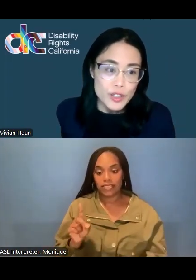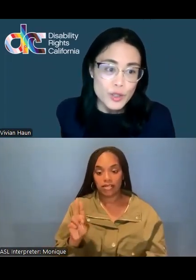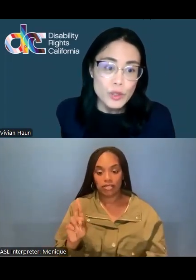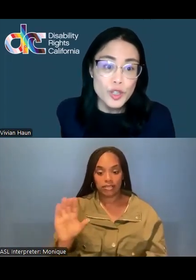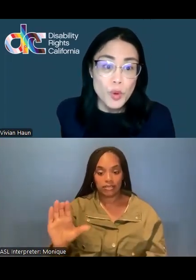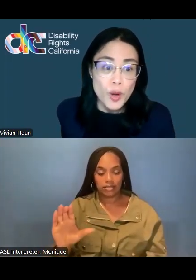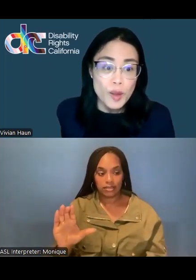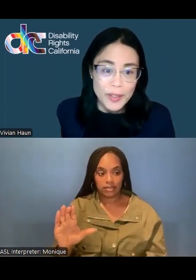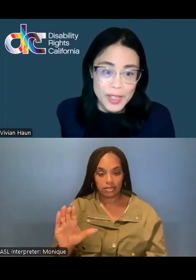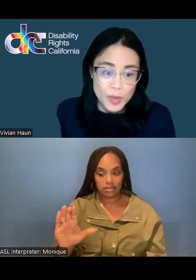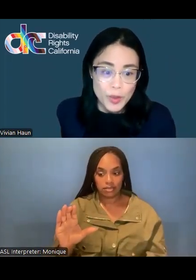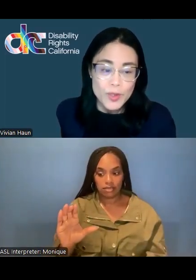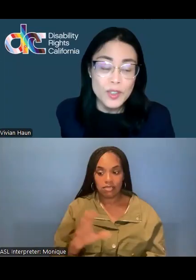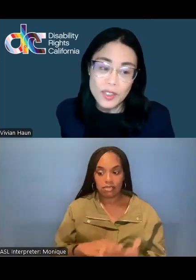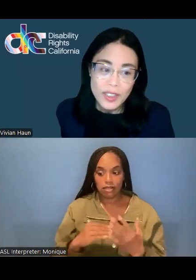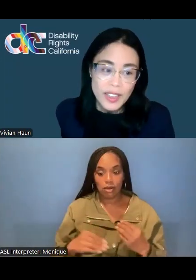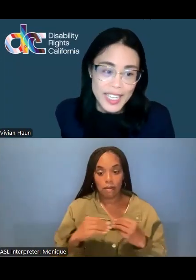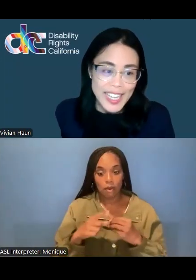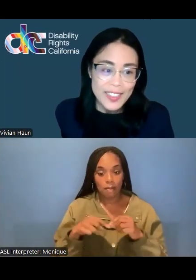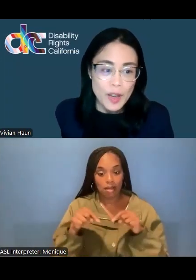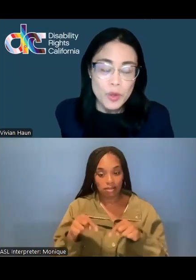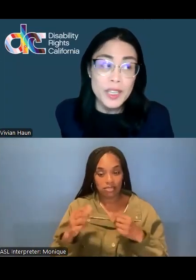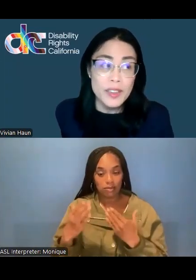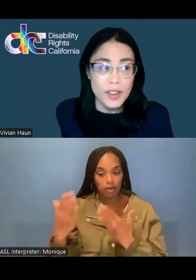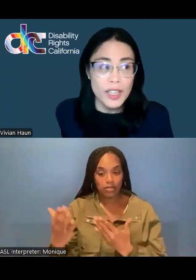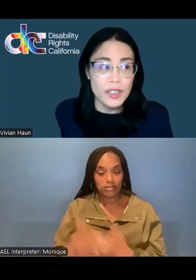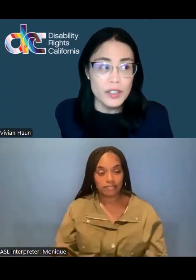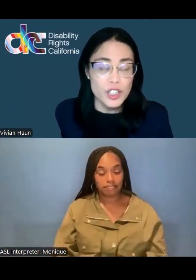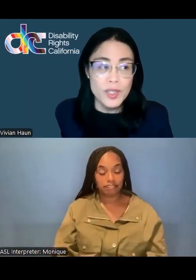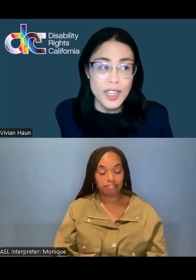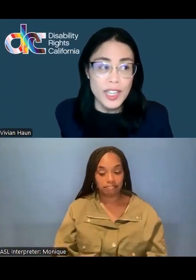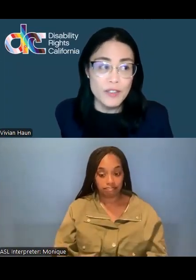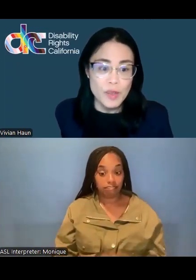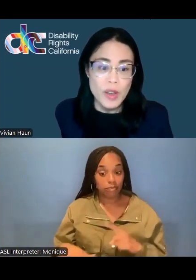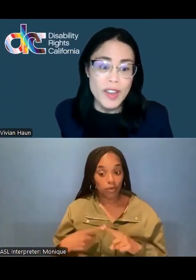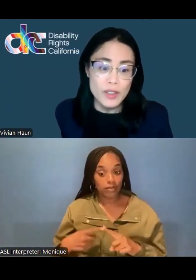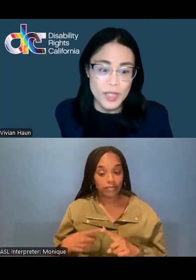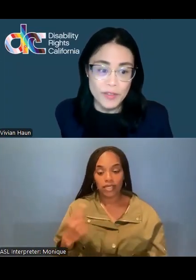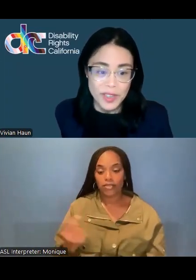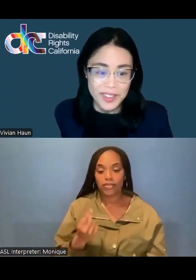to learn more about this proposal. And again, that will be on Tuesday, February 24th.